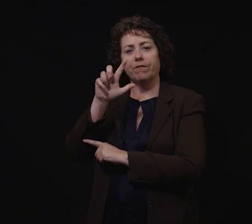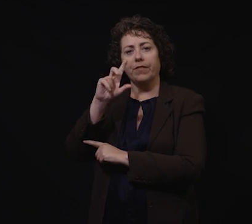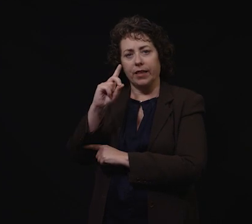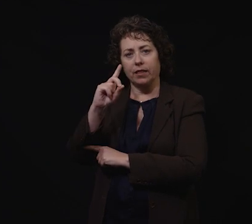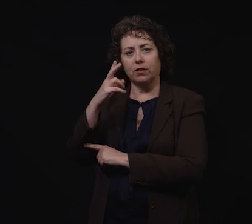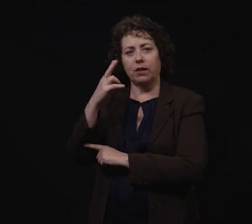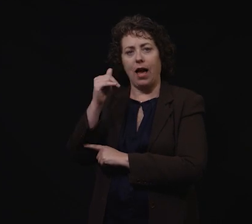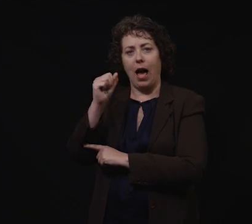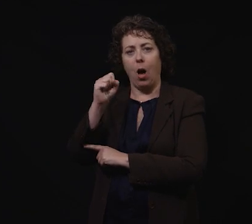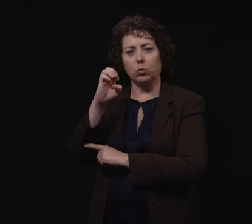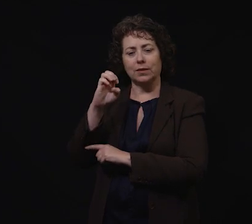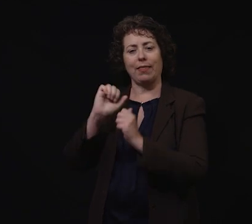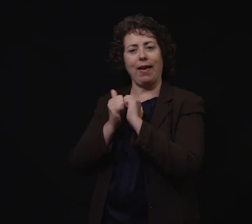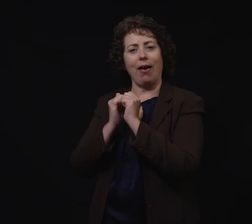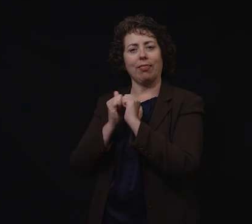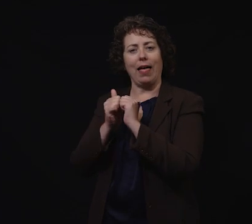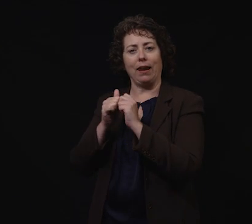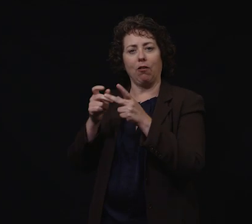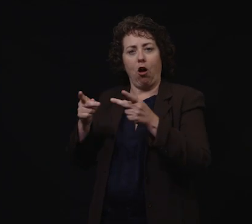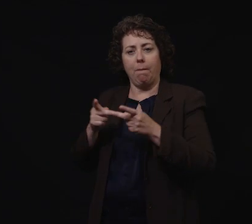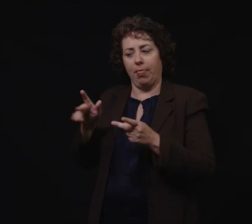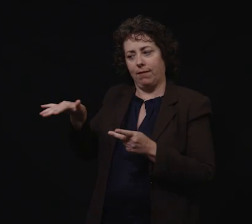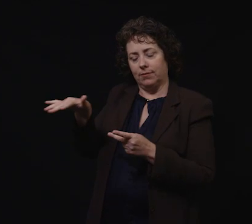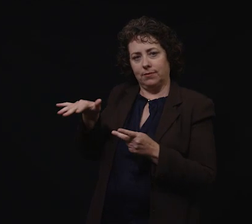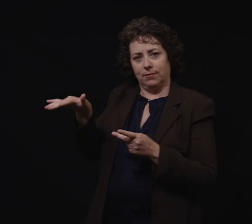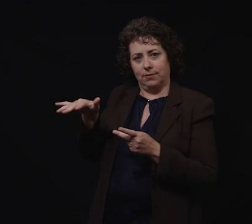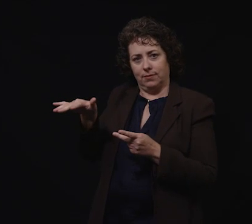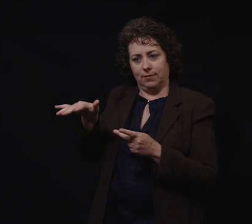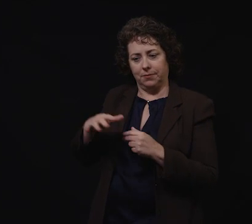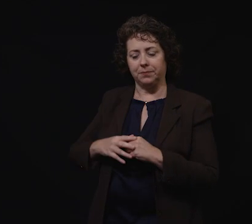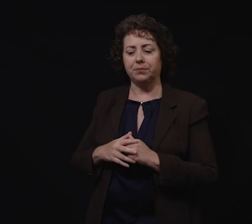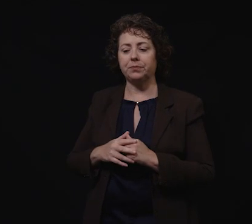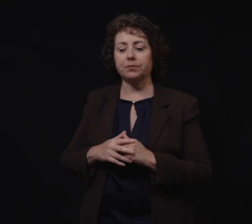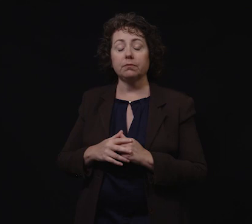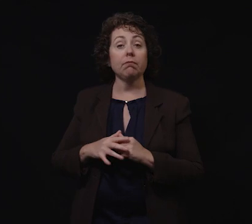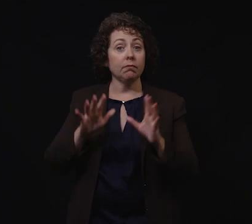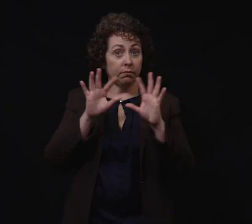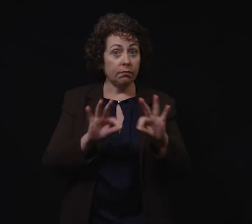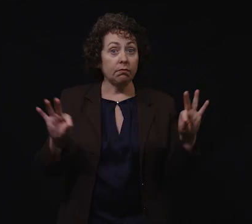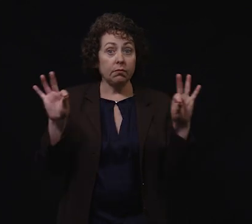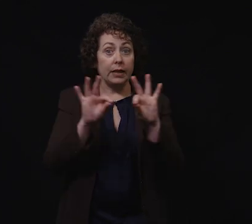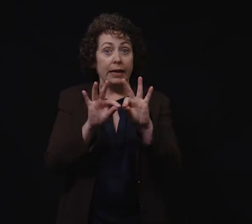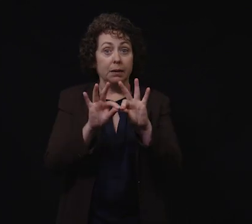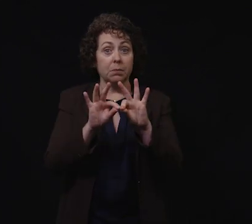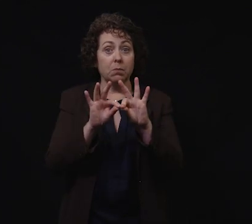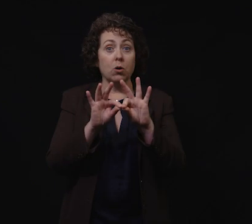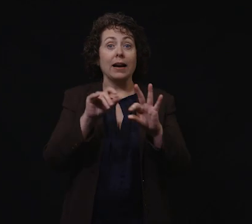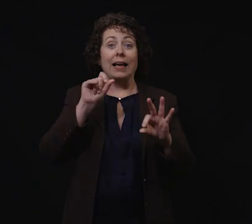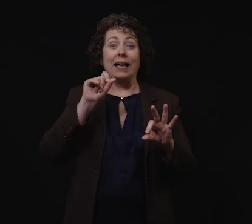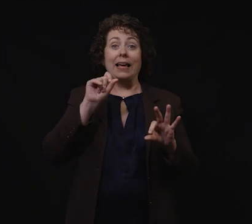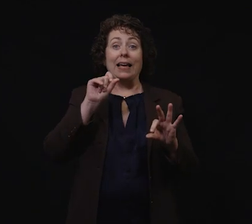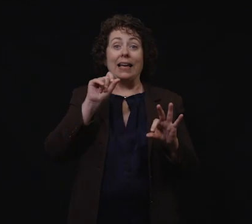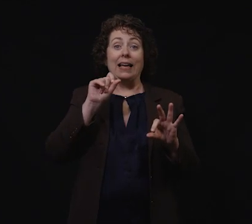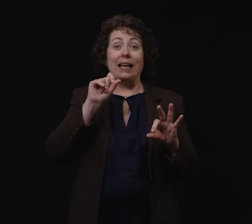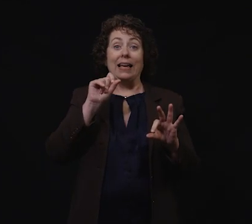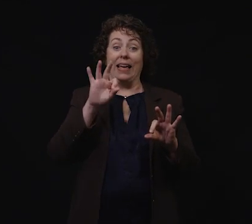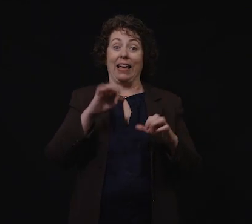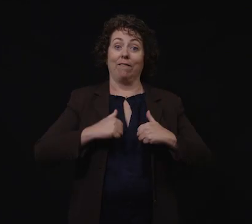Athletic village, it's I think it's very important for folks that live in the sand bridge